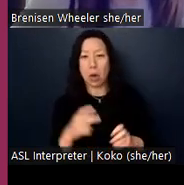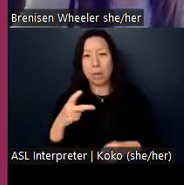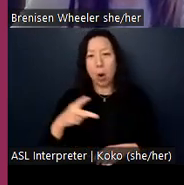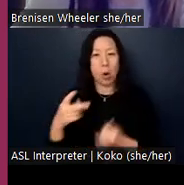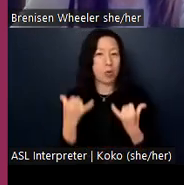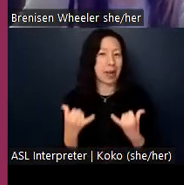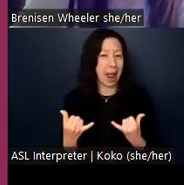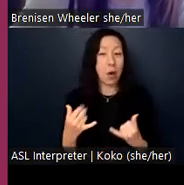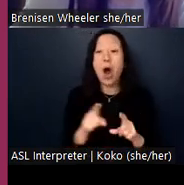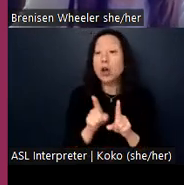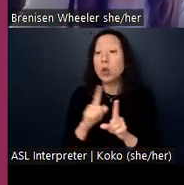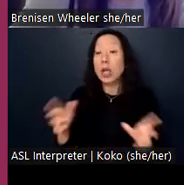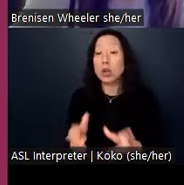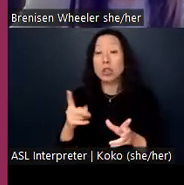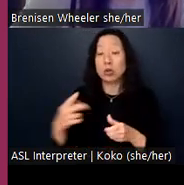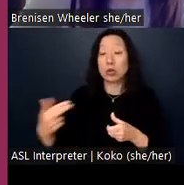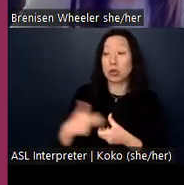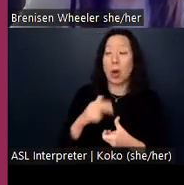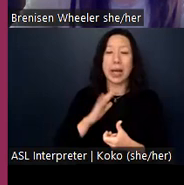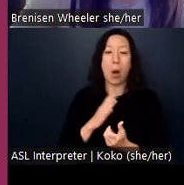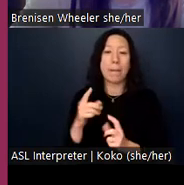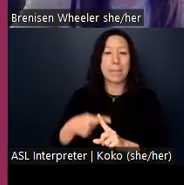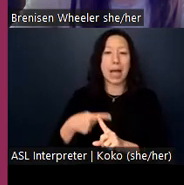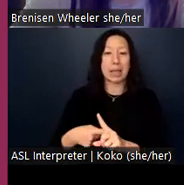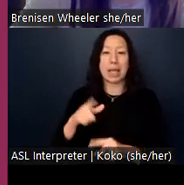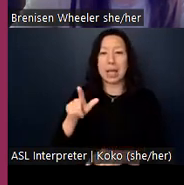our monthly list service. You haven't already so i'll go ahead and put those links in the